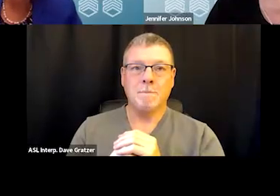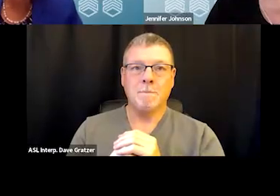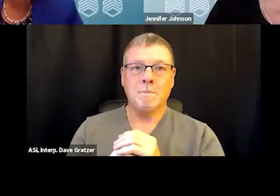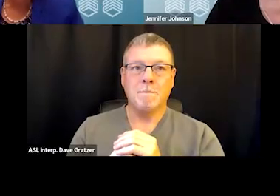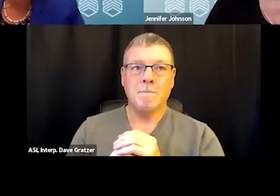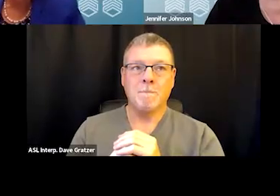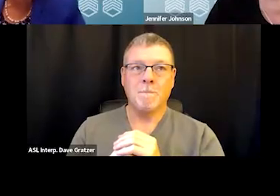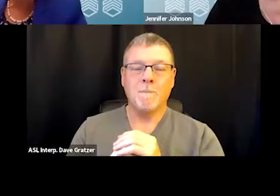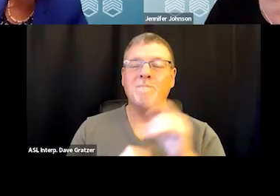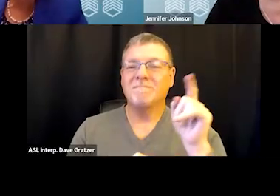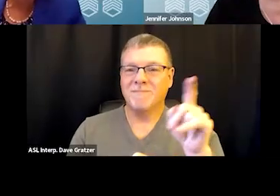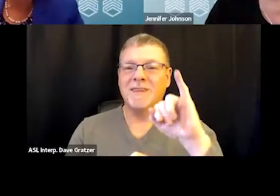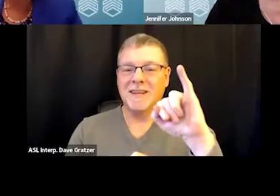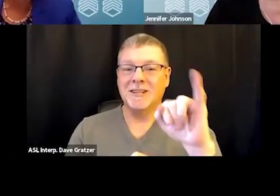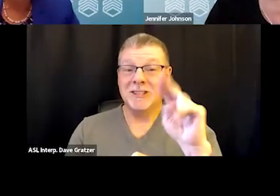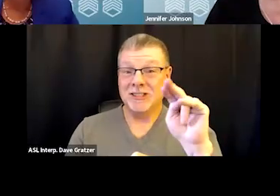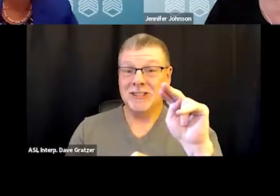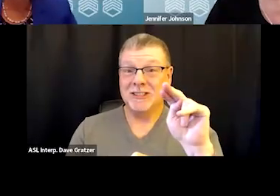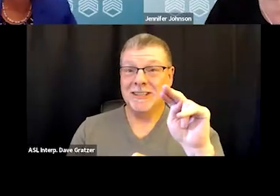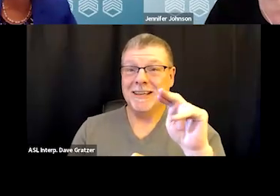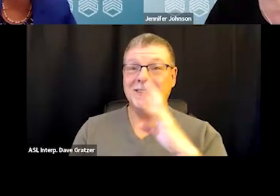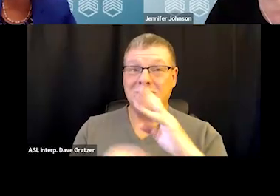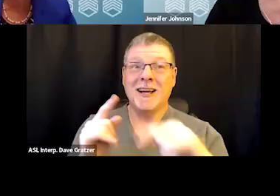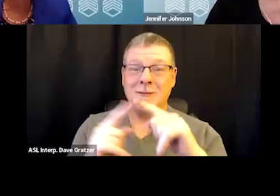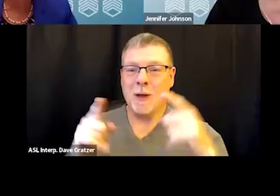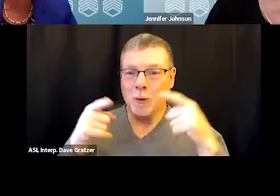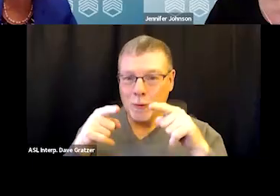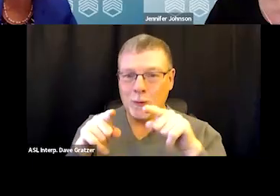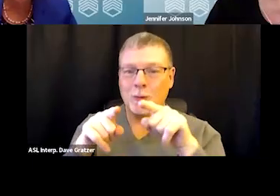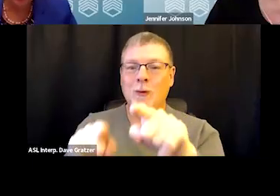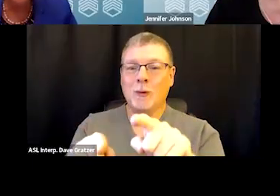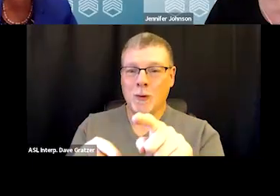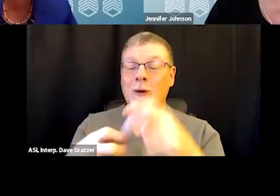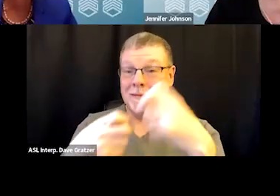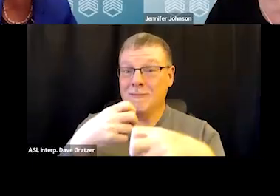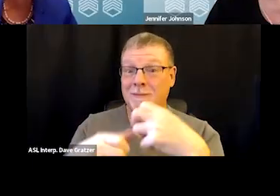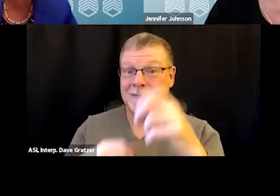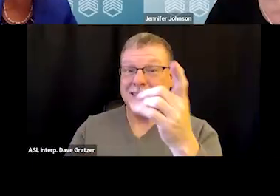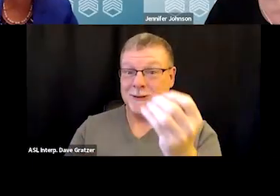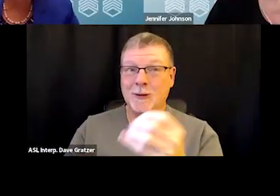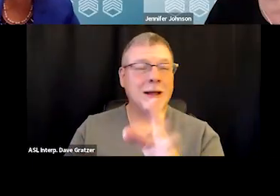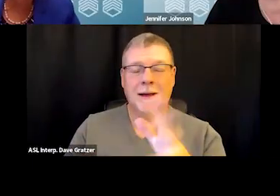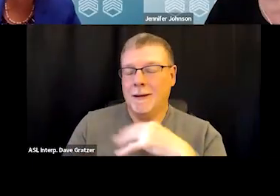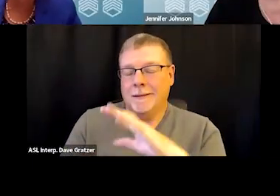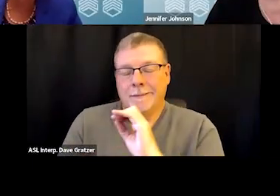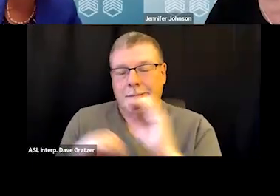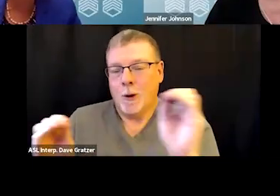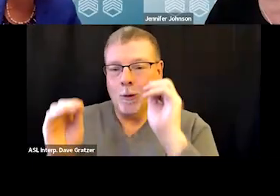Jenny spoke about co-occurring disorders, and I know that this probably is not a surprise to any of you who've been practicing in this field.